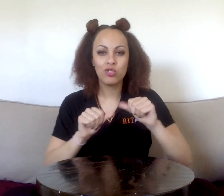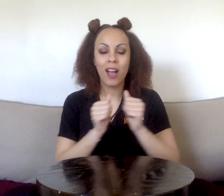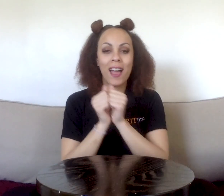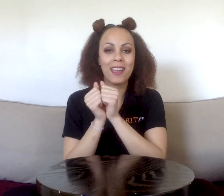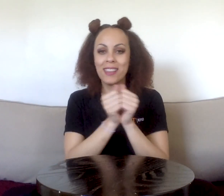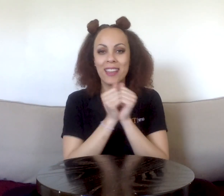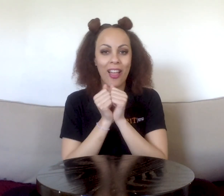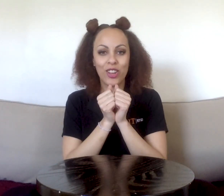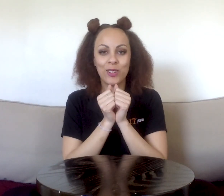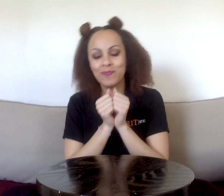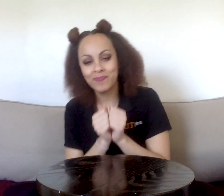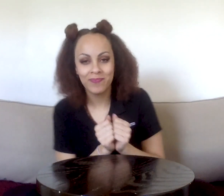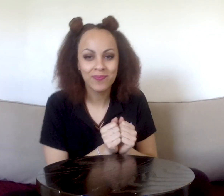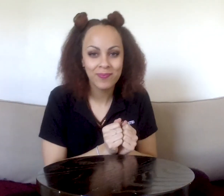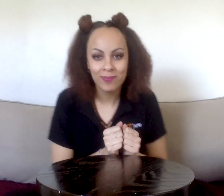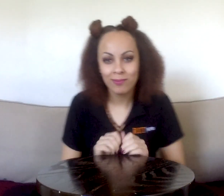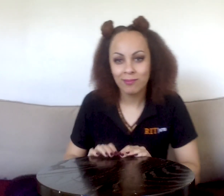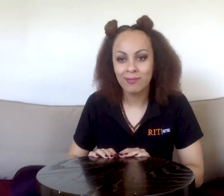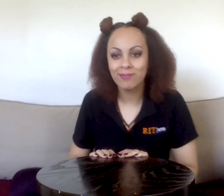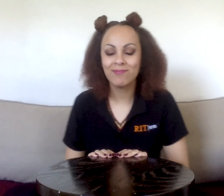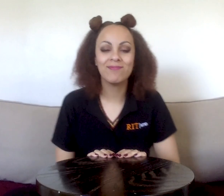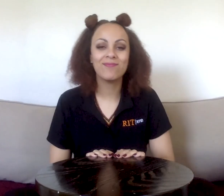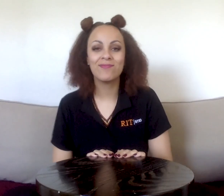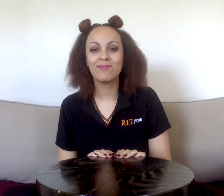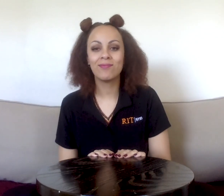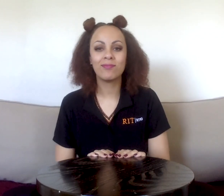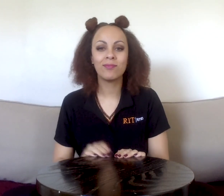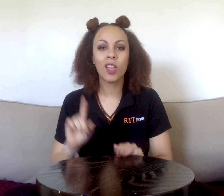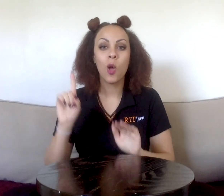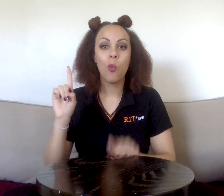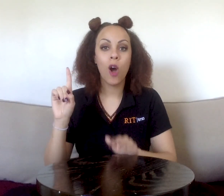Let’s try it together.